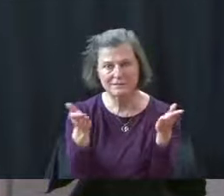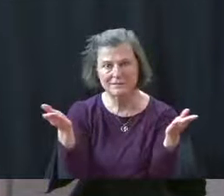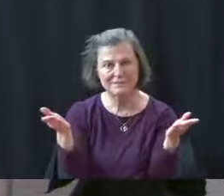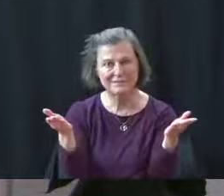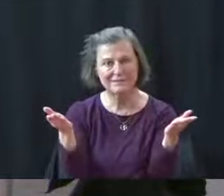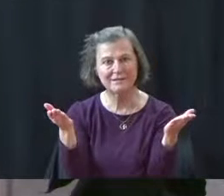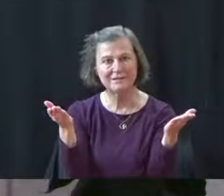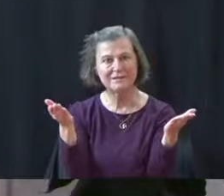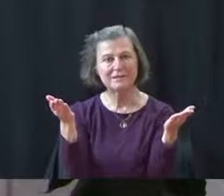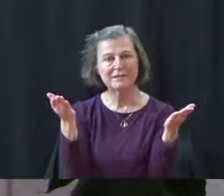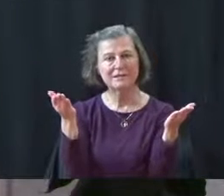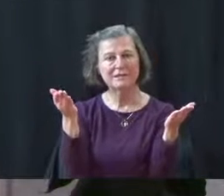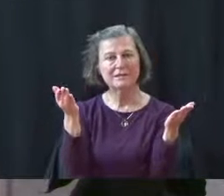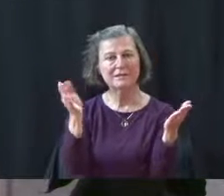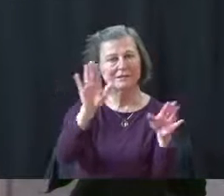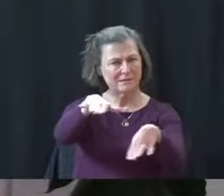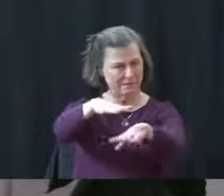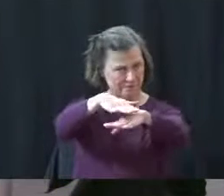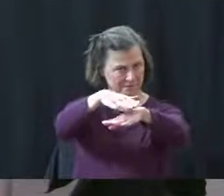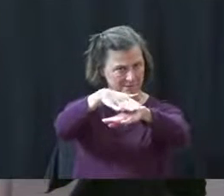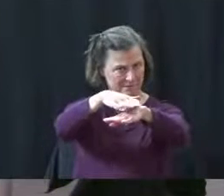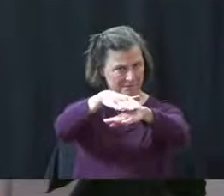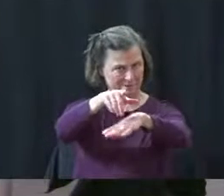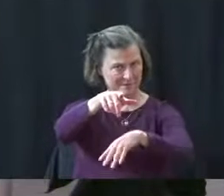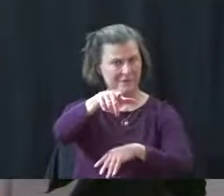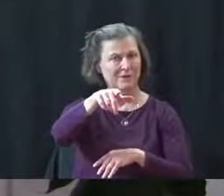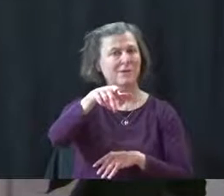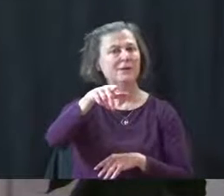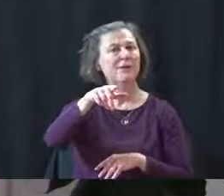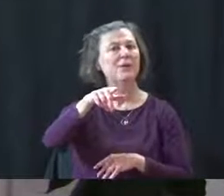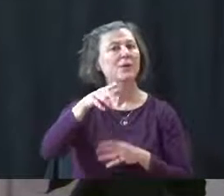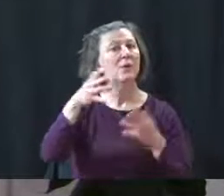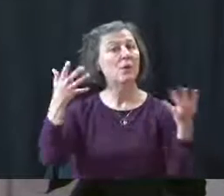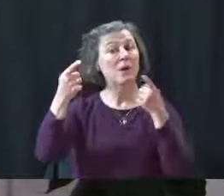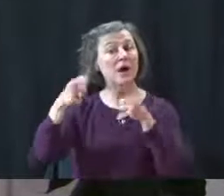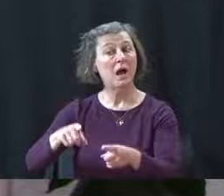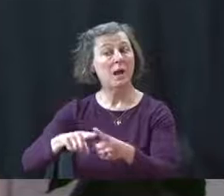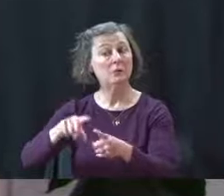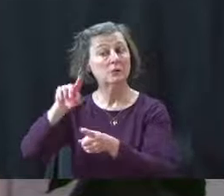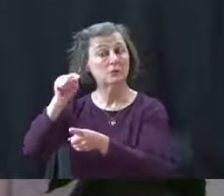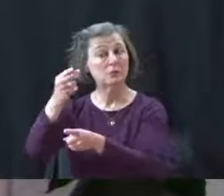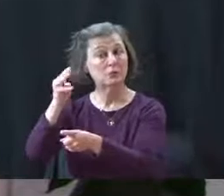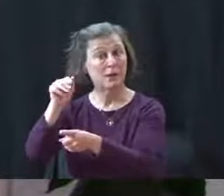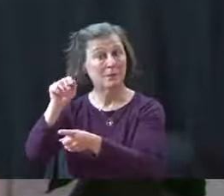Let this serve as a warning to you. What happened to Merton can happen to you